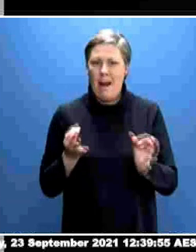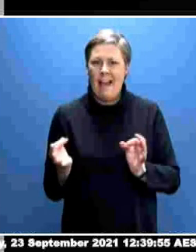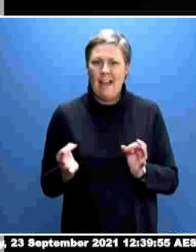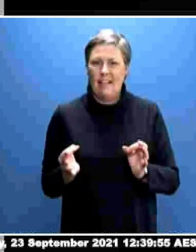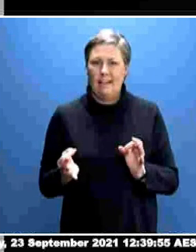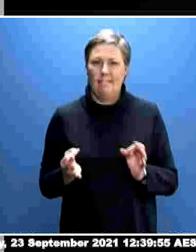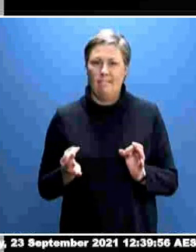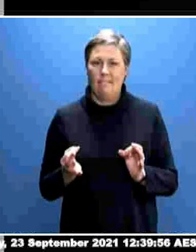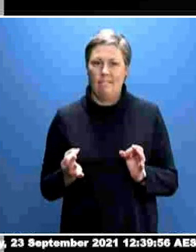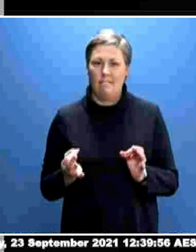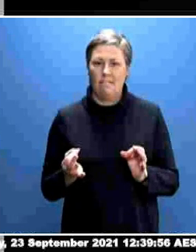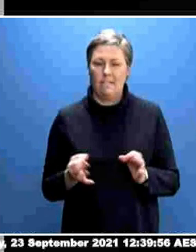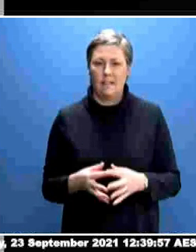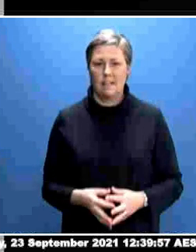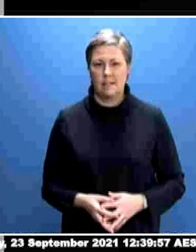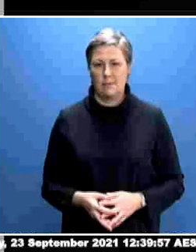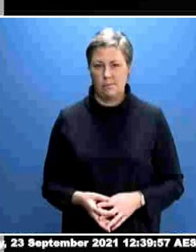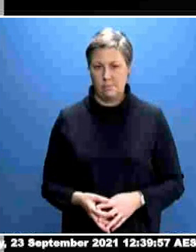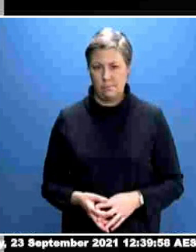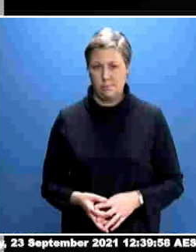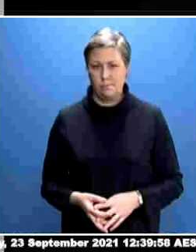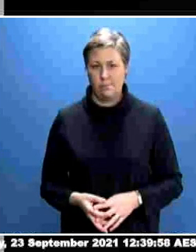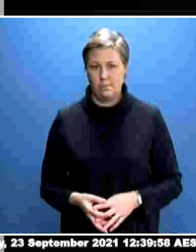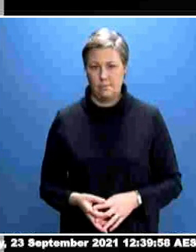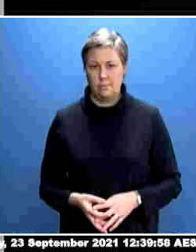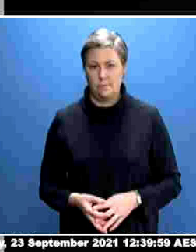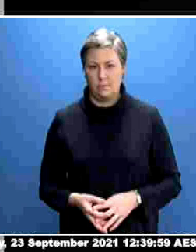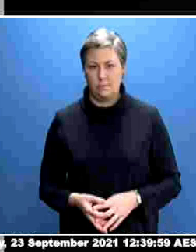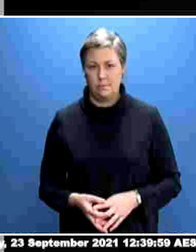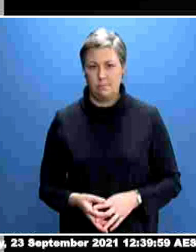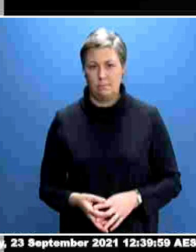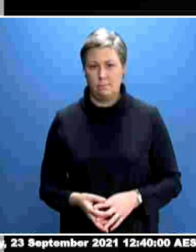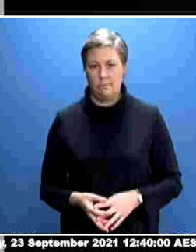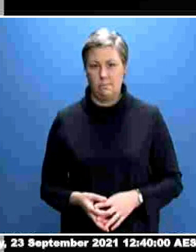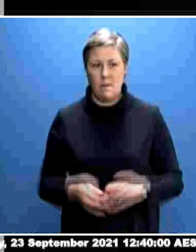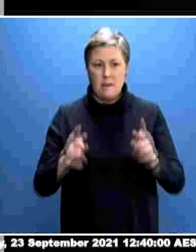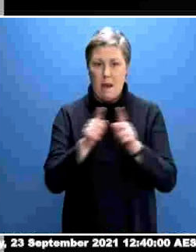You put that next to the undefined maximum period of time, it really does cause